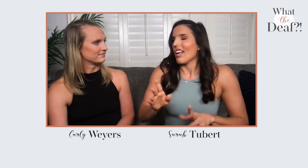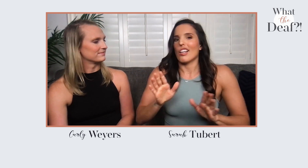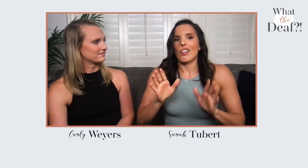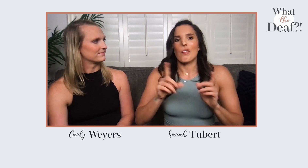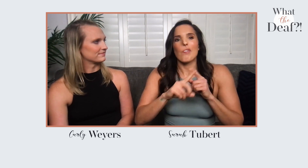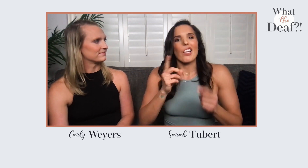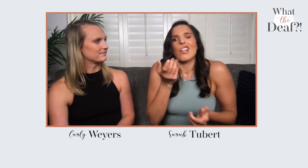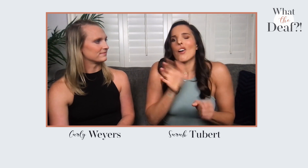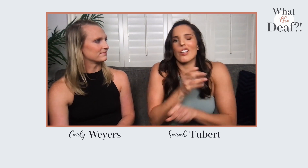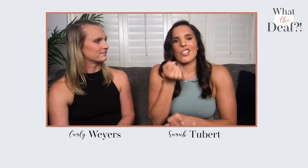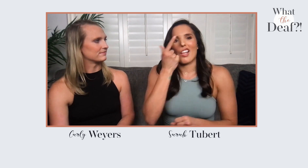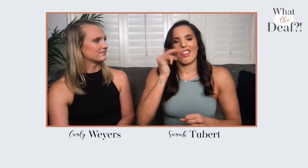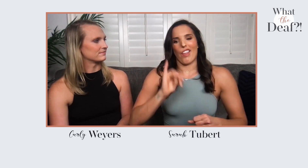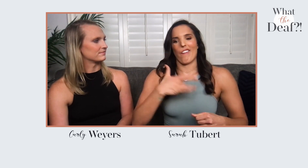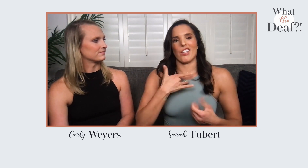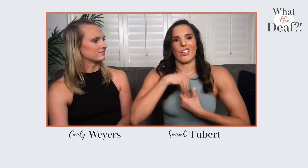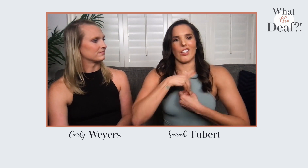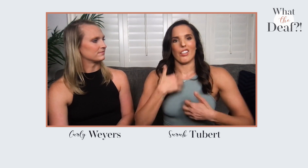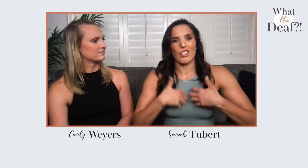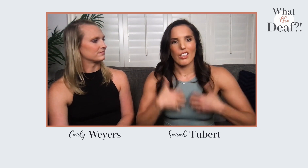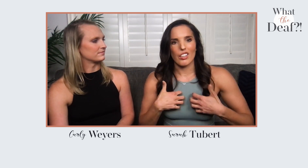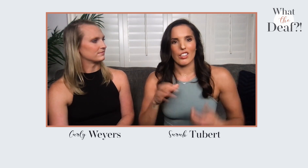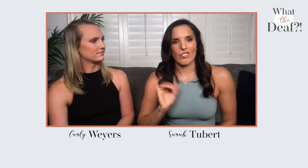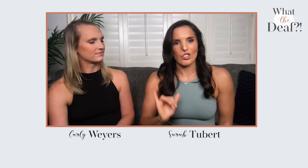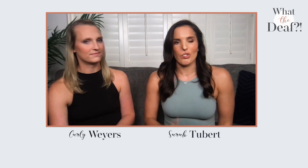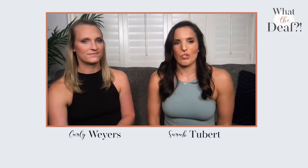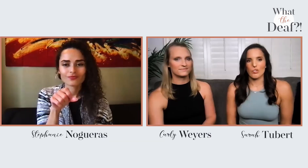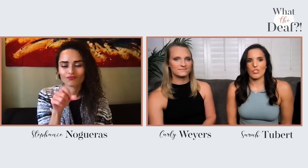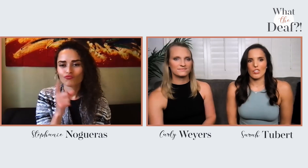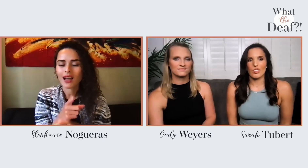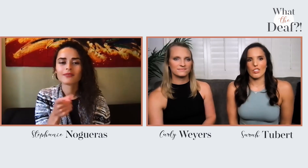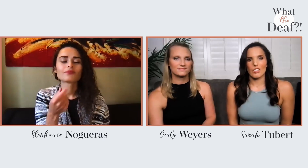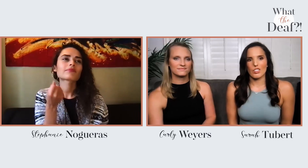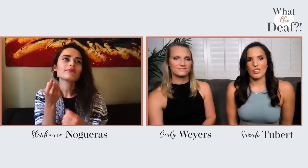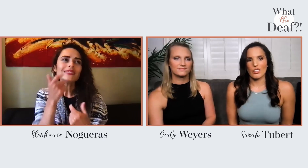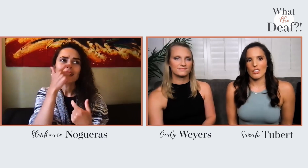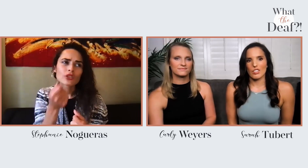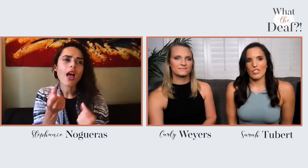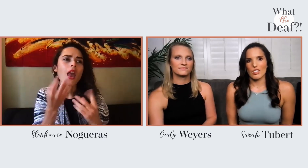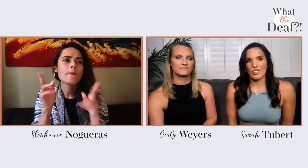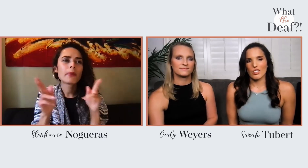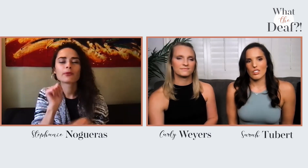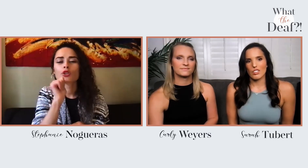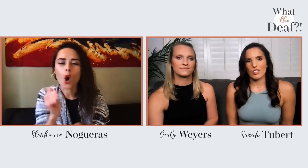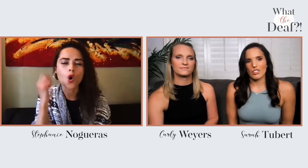And I was like, okay, but I totally understand that feeling of insecurity inside as well. Right, and it's interesting,